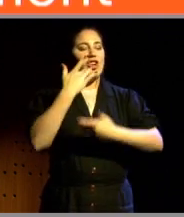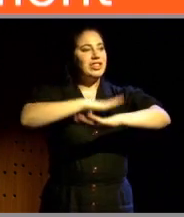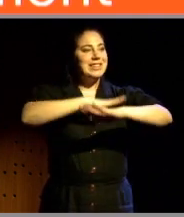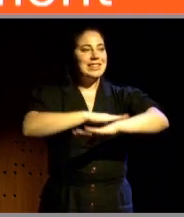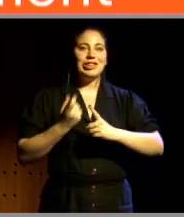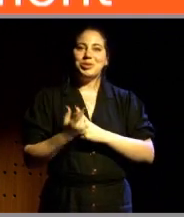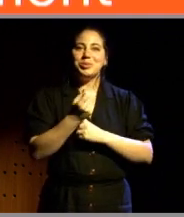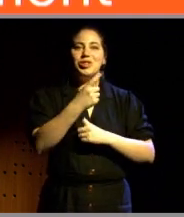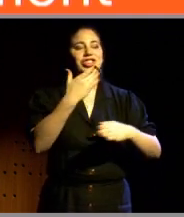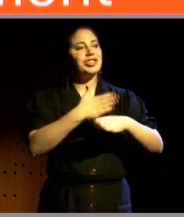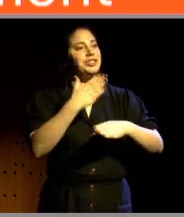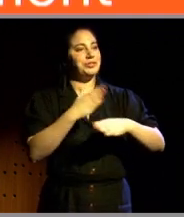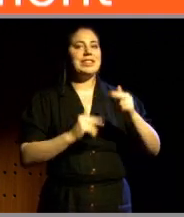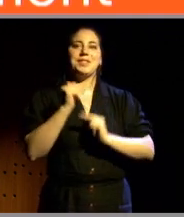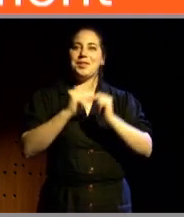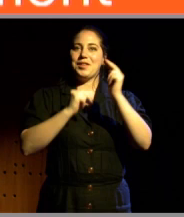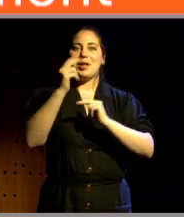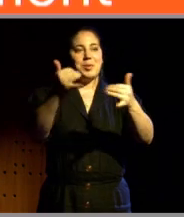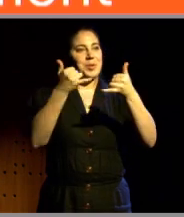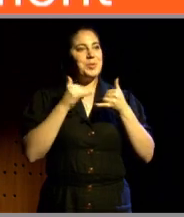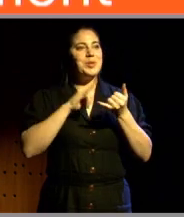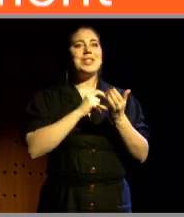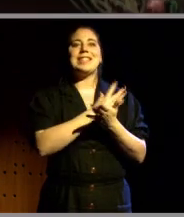Career Development Award recipient, Sarah Prestwidge.